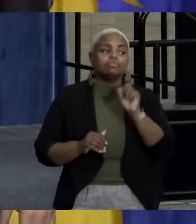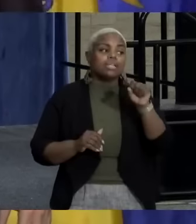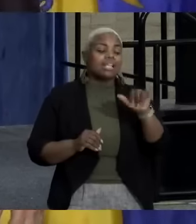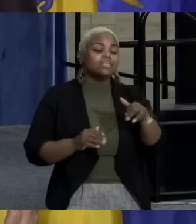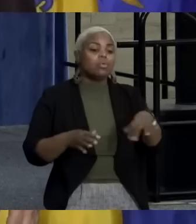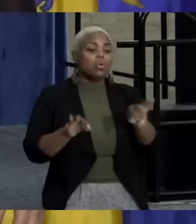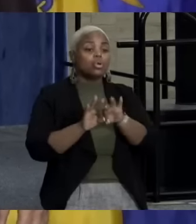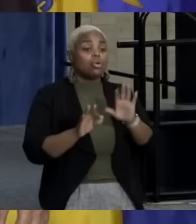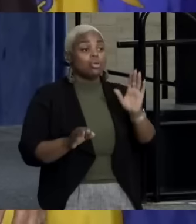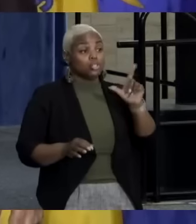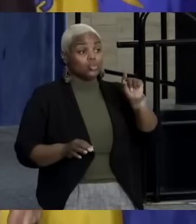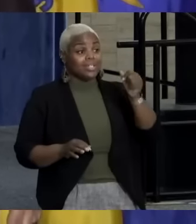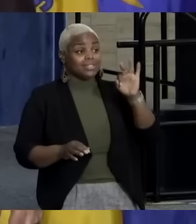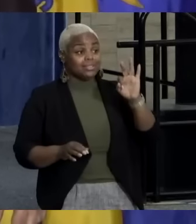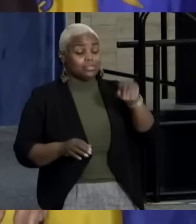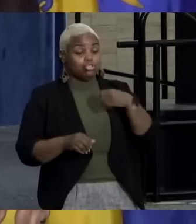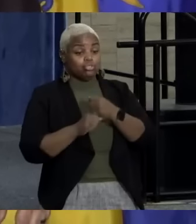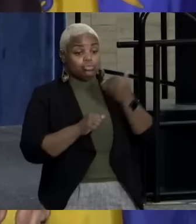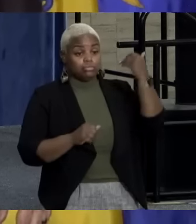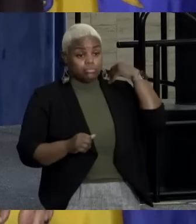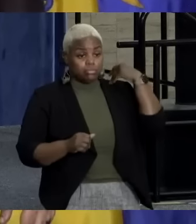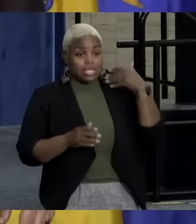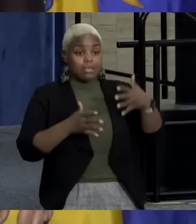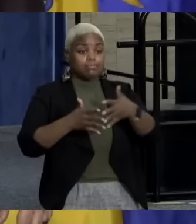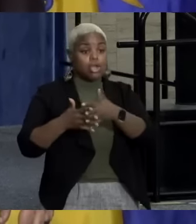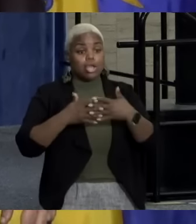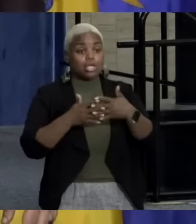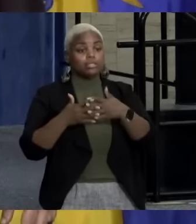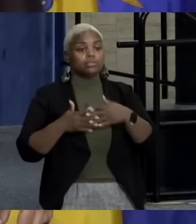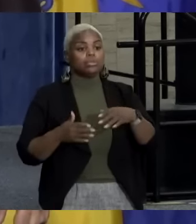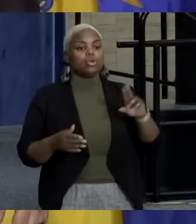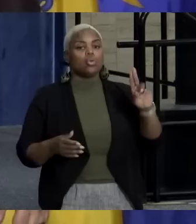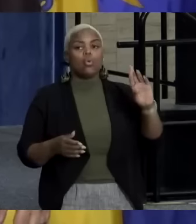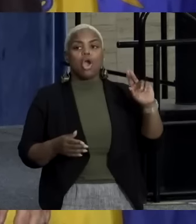American Urologic Association has recurrent urinary tract infection guidelines that say,